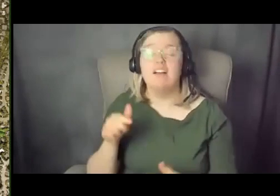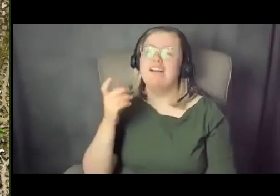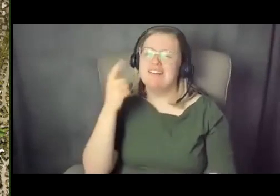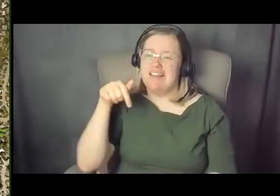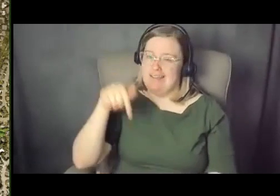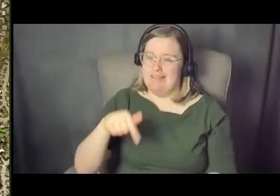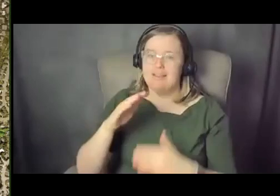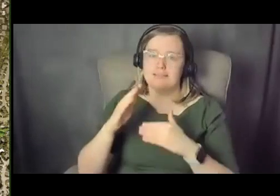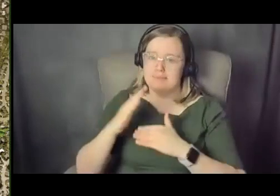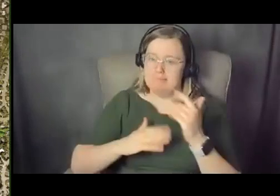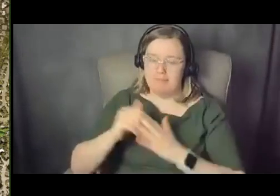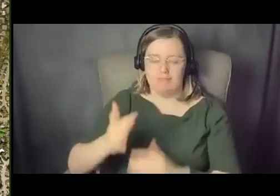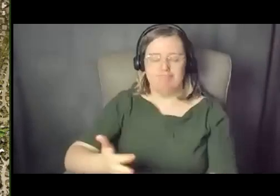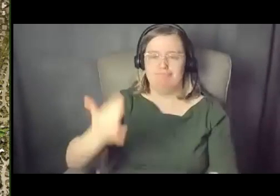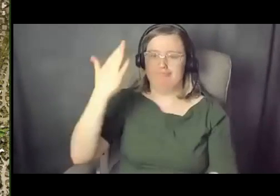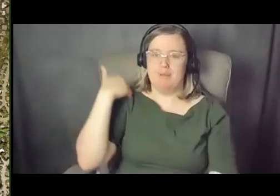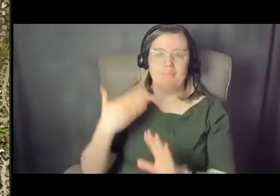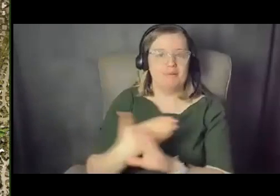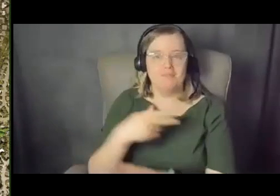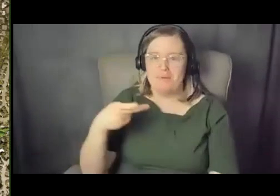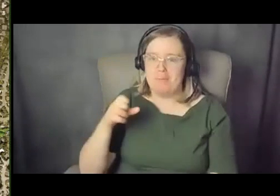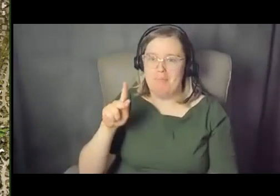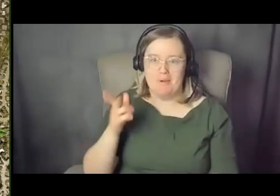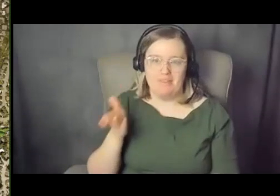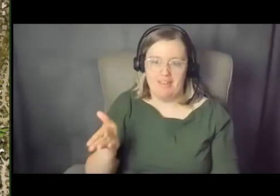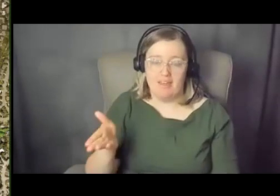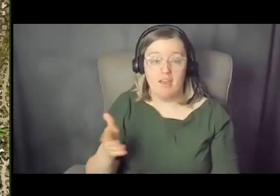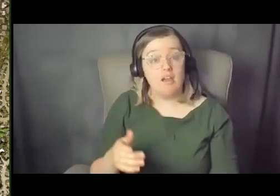existed. For the designers at the time, this was a really sustainable